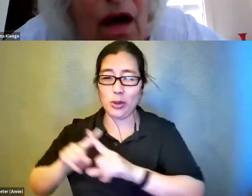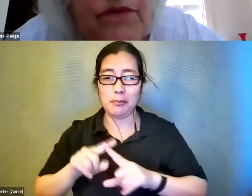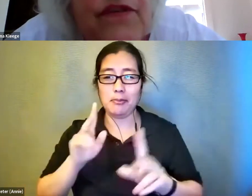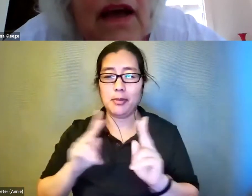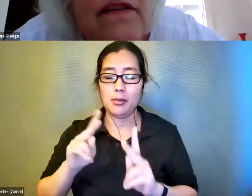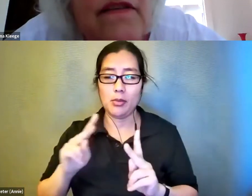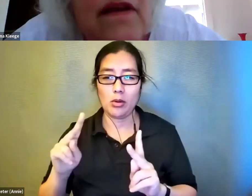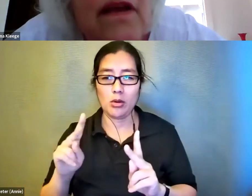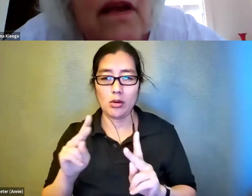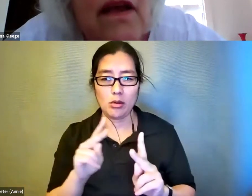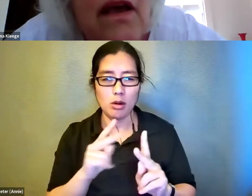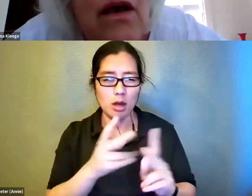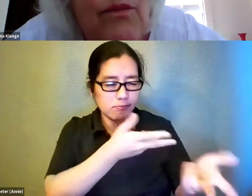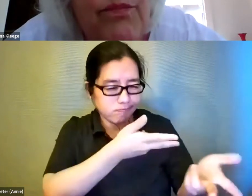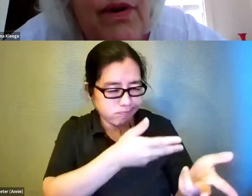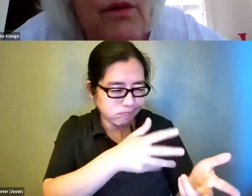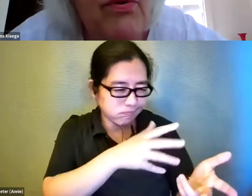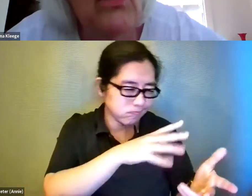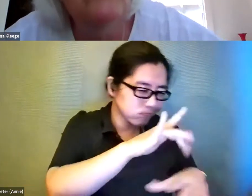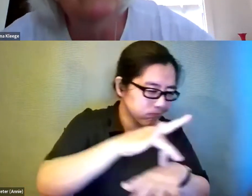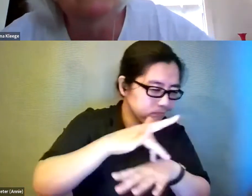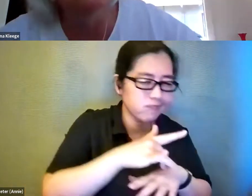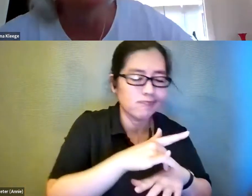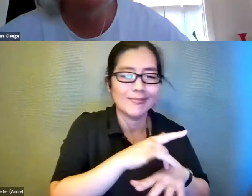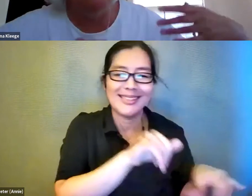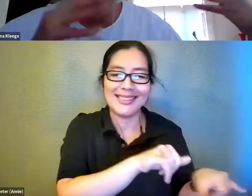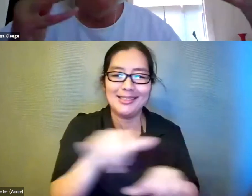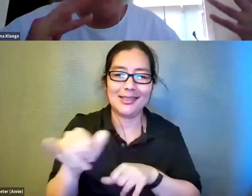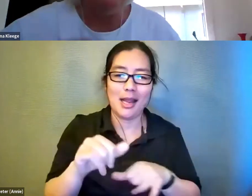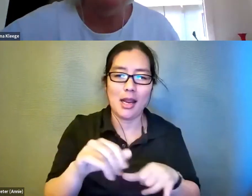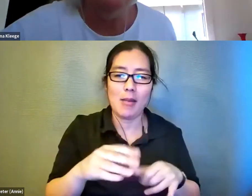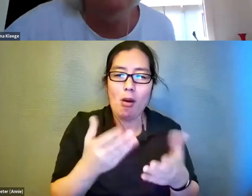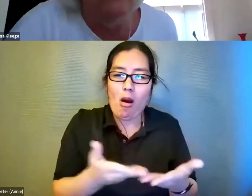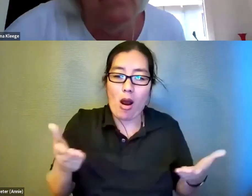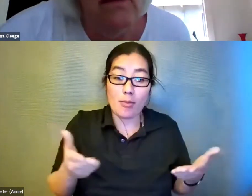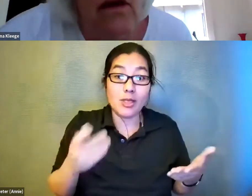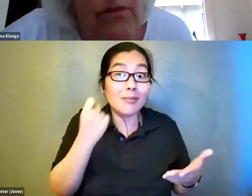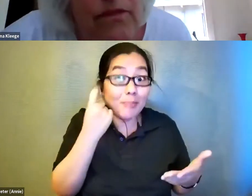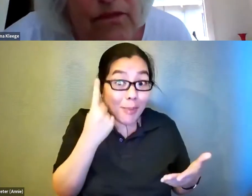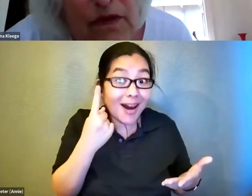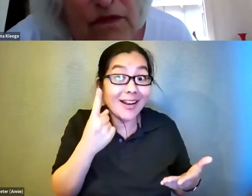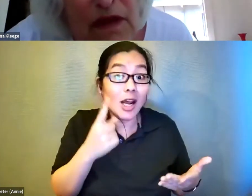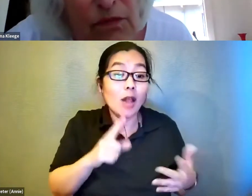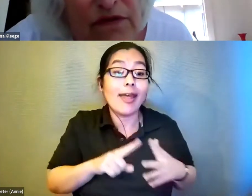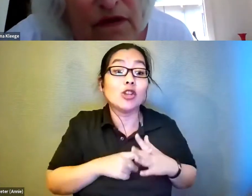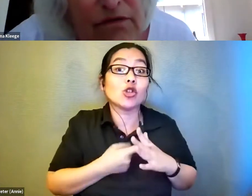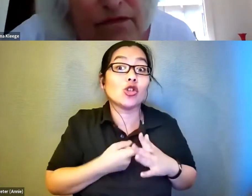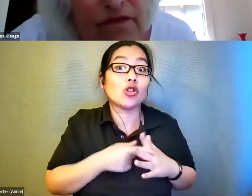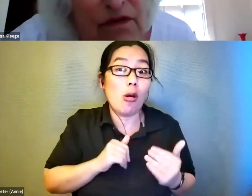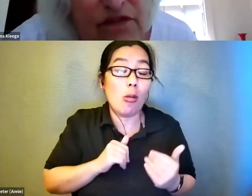object, but approaching it in radically different sequence of